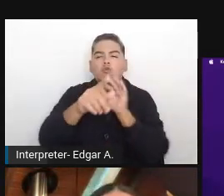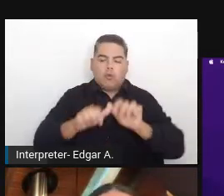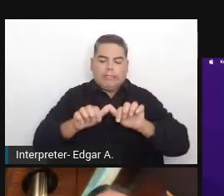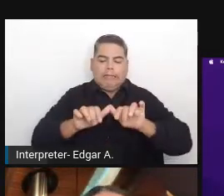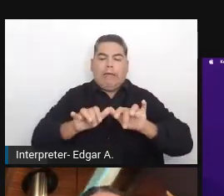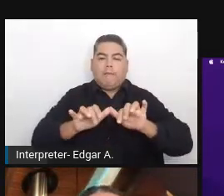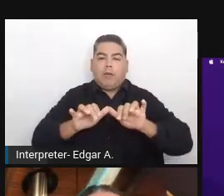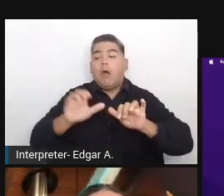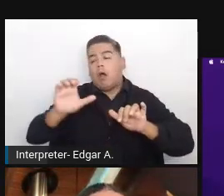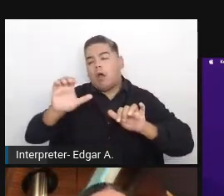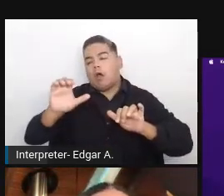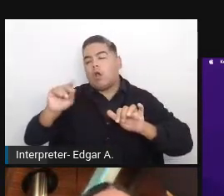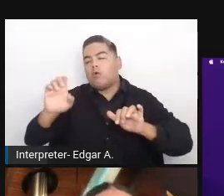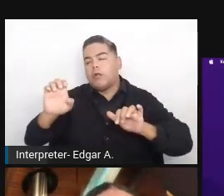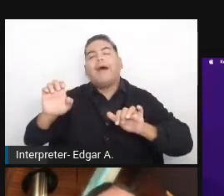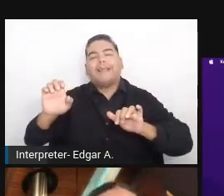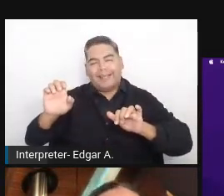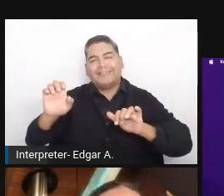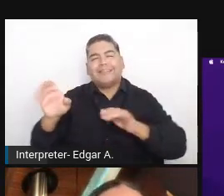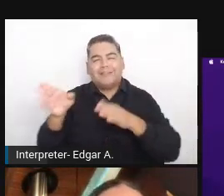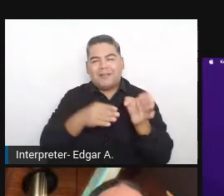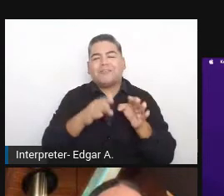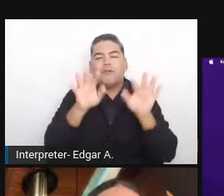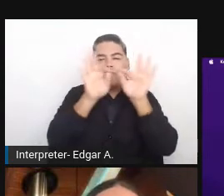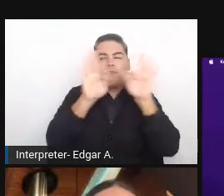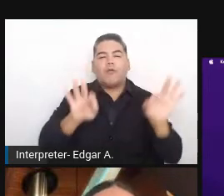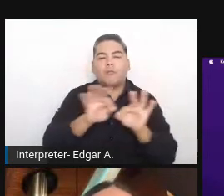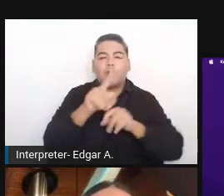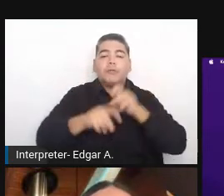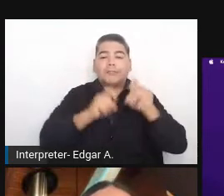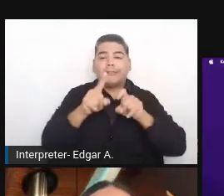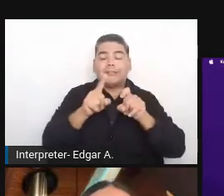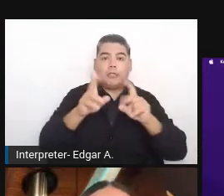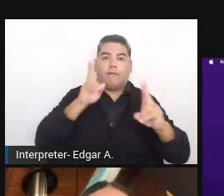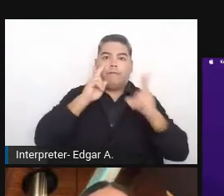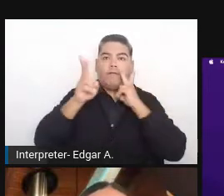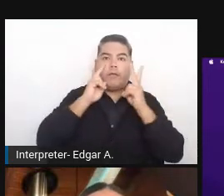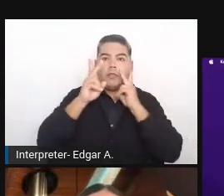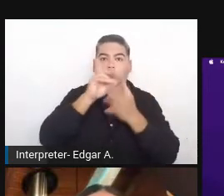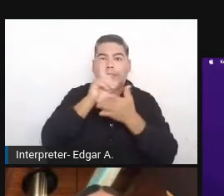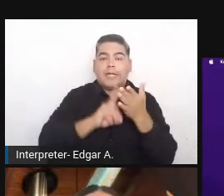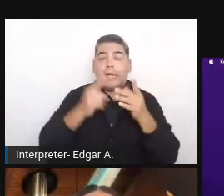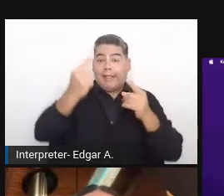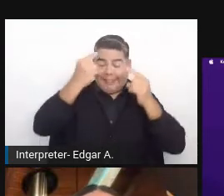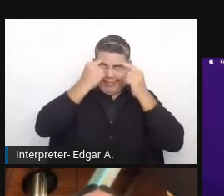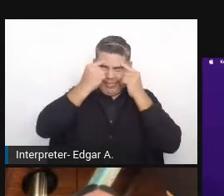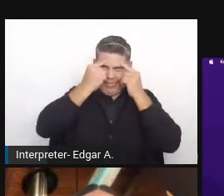but also the form questions in the form visual design with your users' needs in mind from the very beginning.